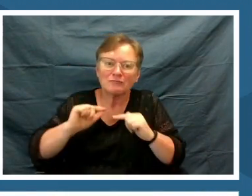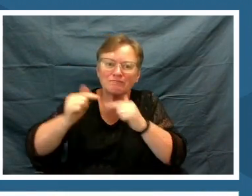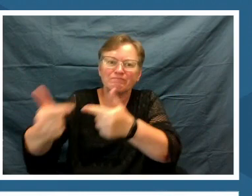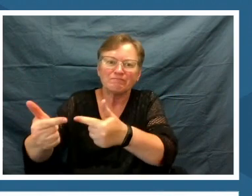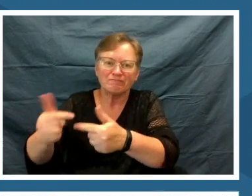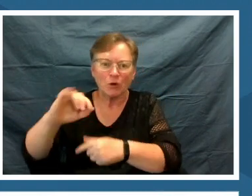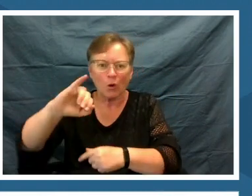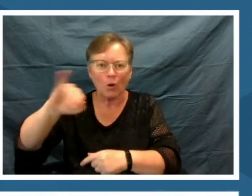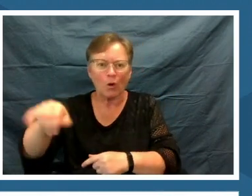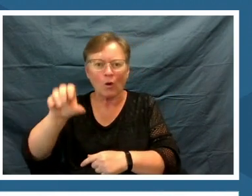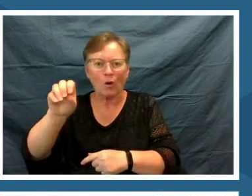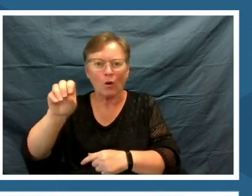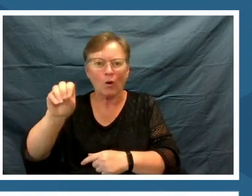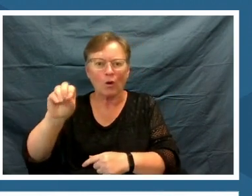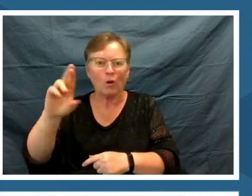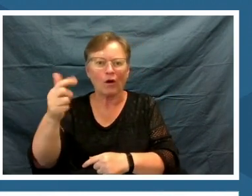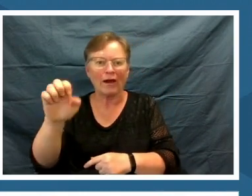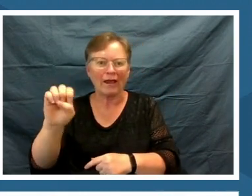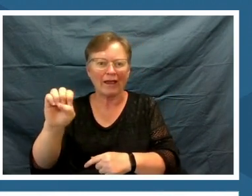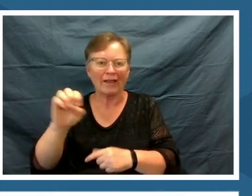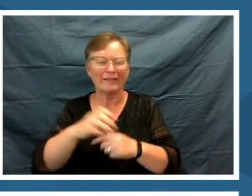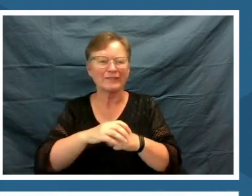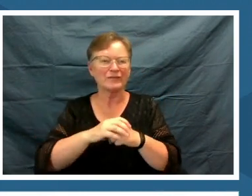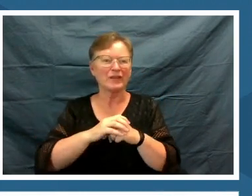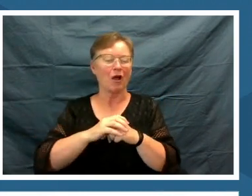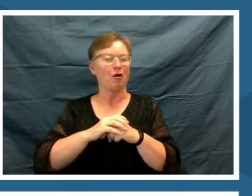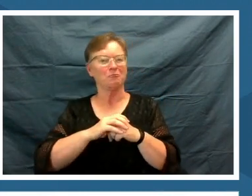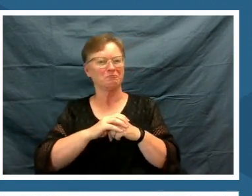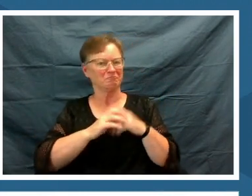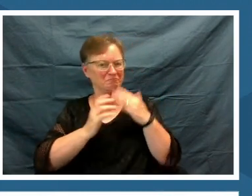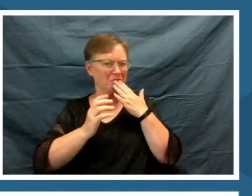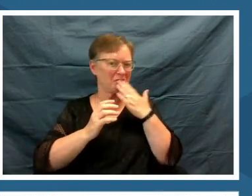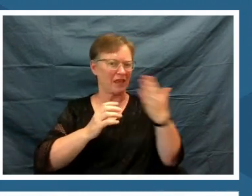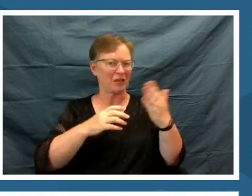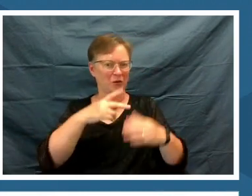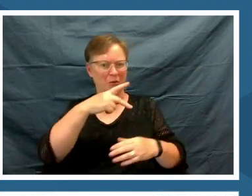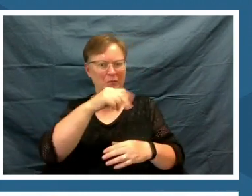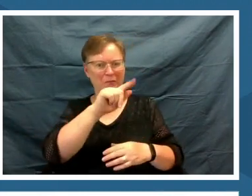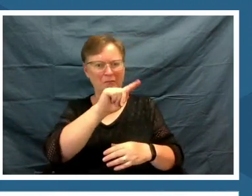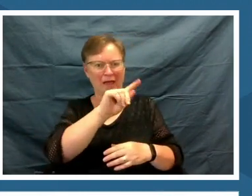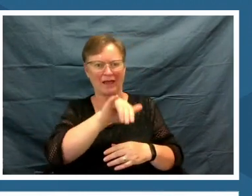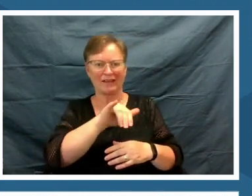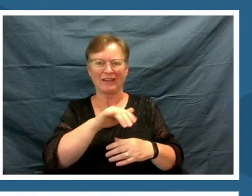great thank you so much patty and um